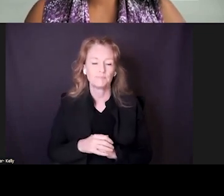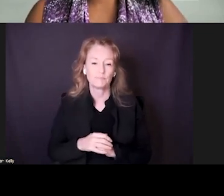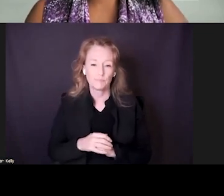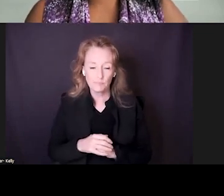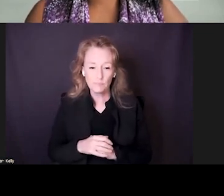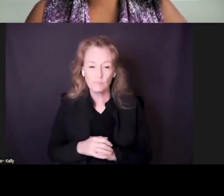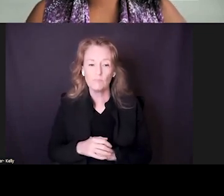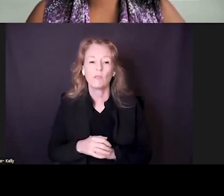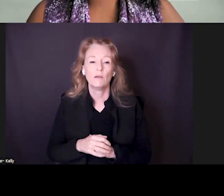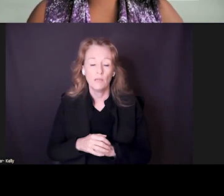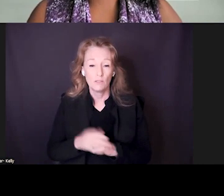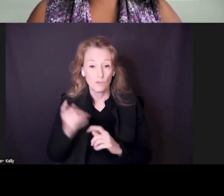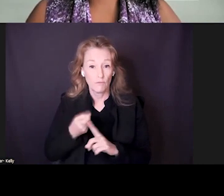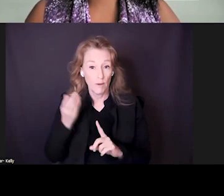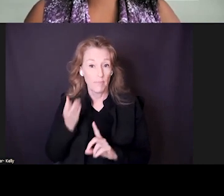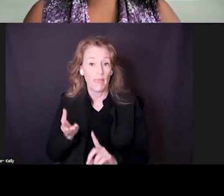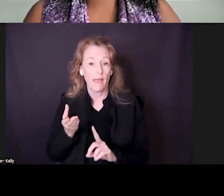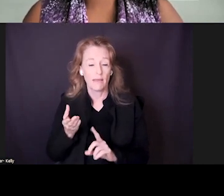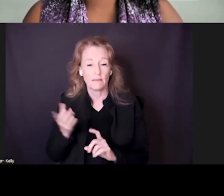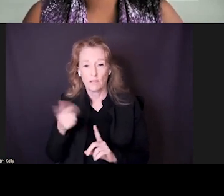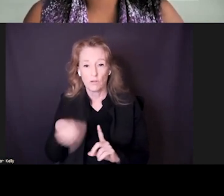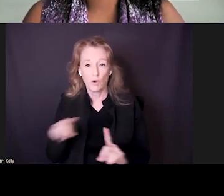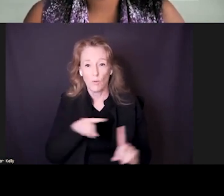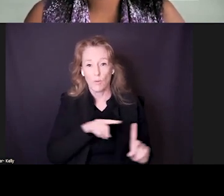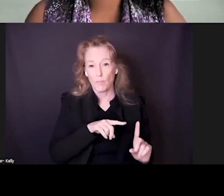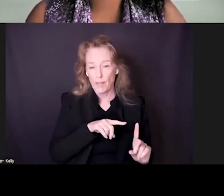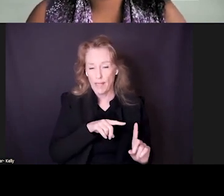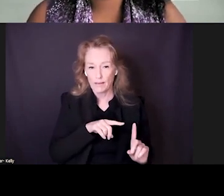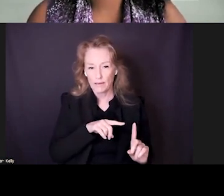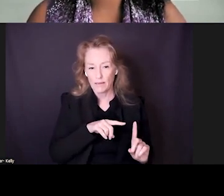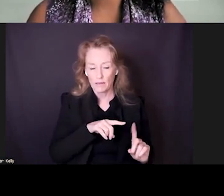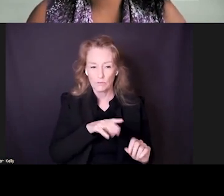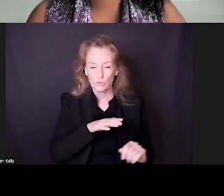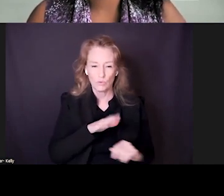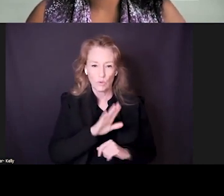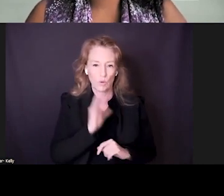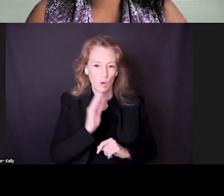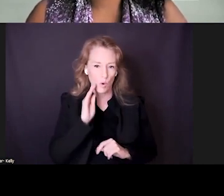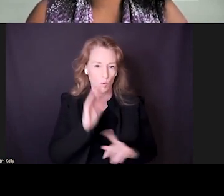VET IT BACK WITH YOUR HOME ADDITIONAL TEAM MEMBERS, ECT, BUT